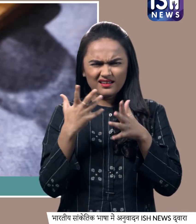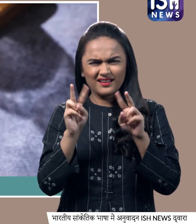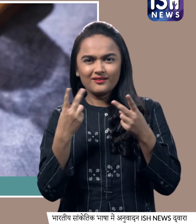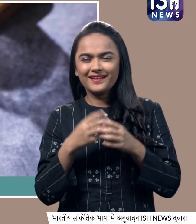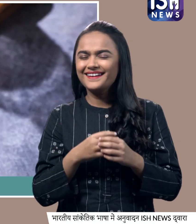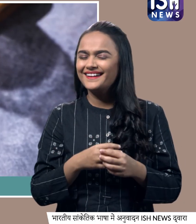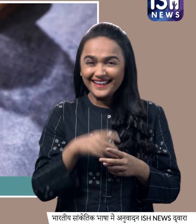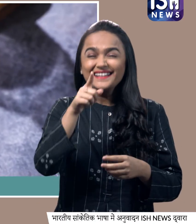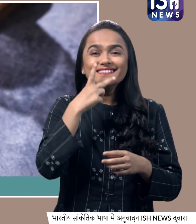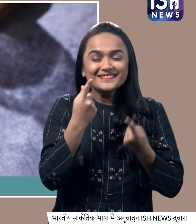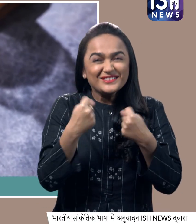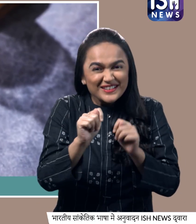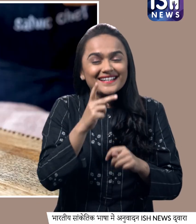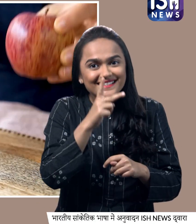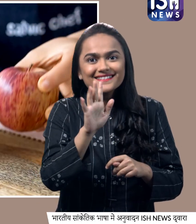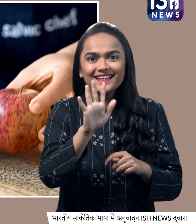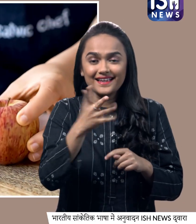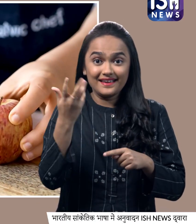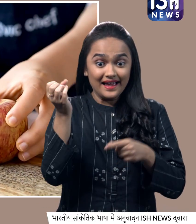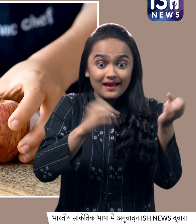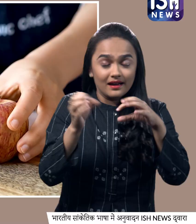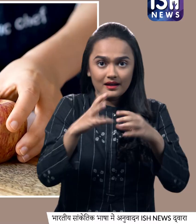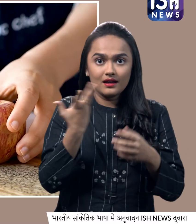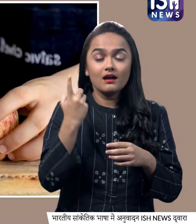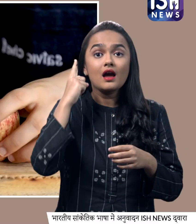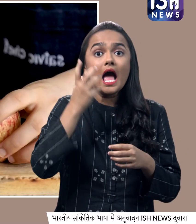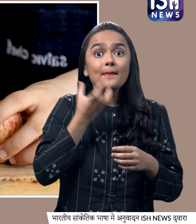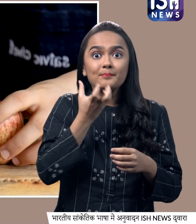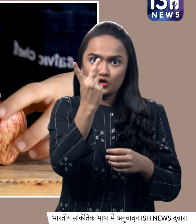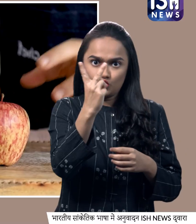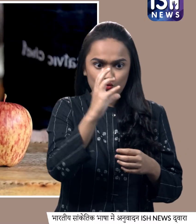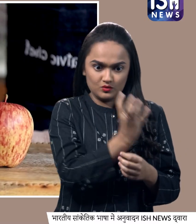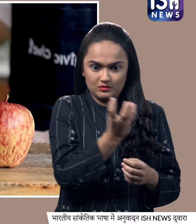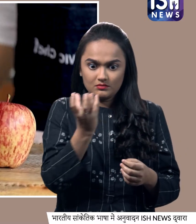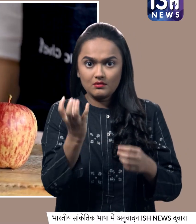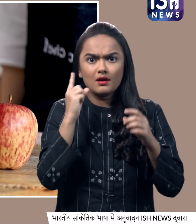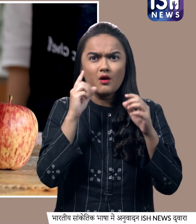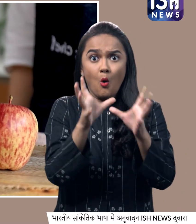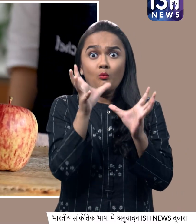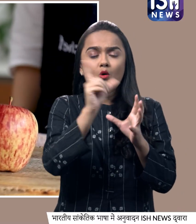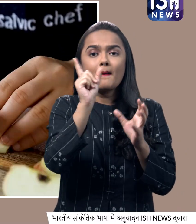But just try it once! To prepare it, take 2 medium sized red apples